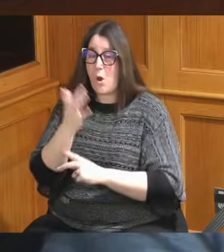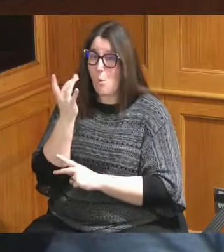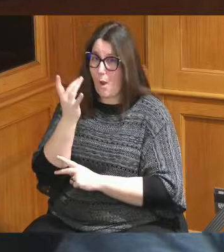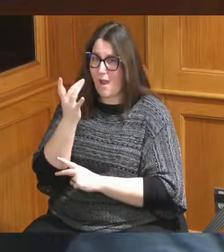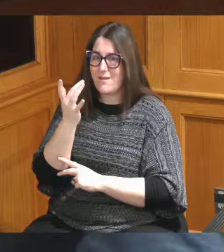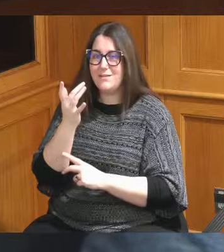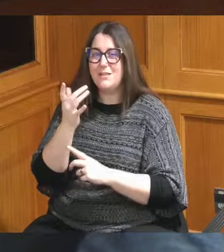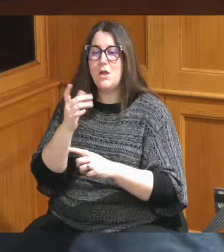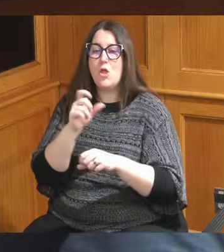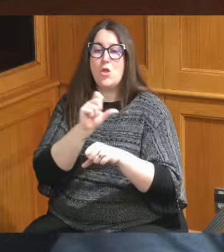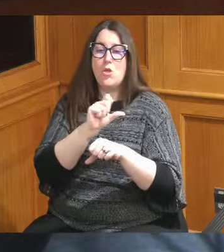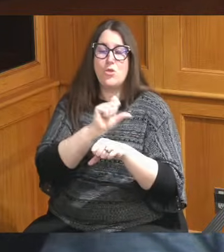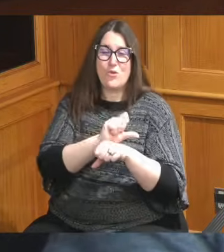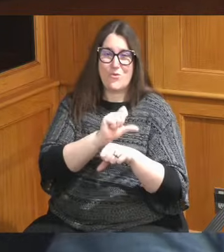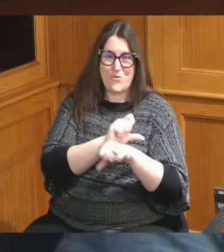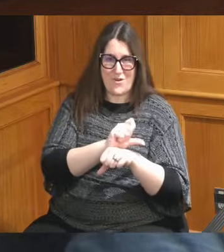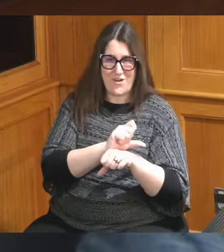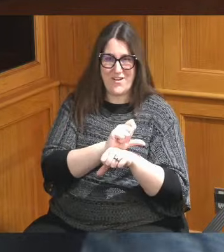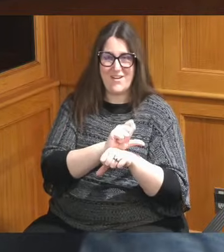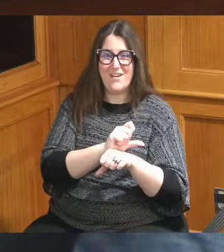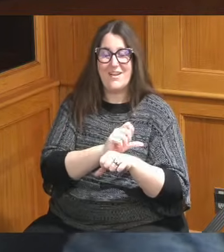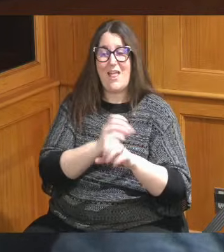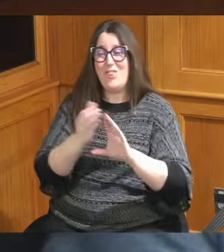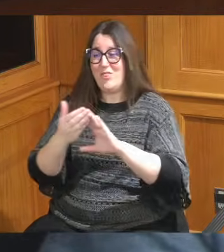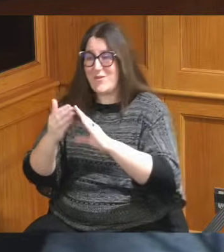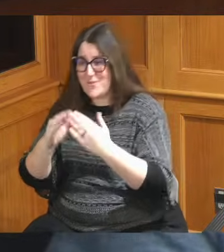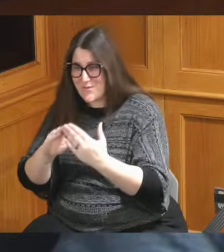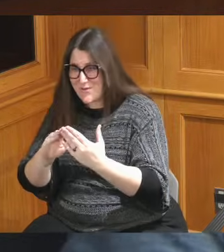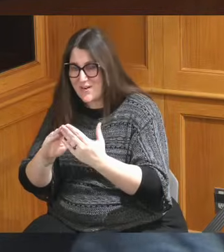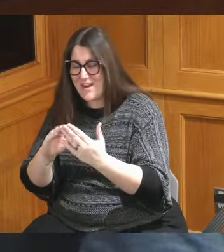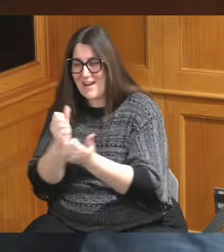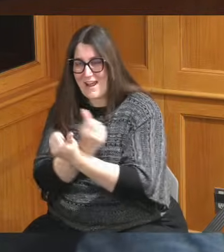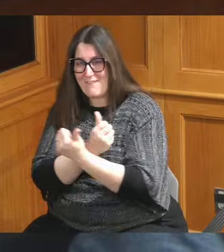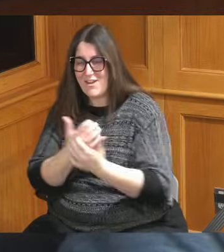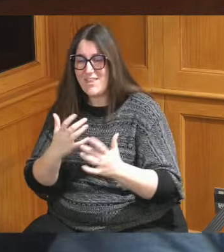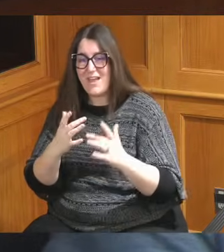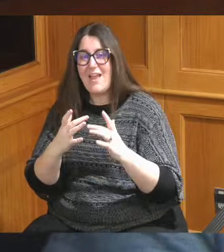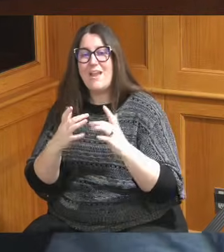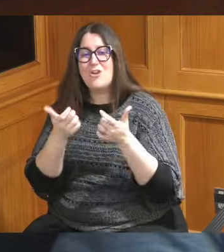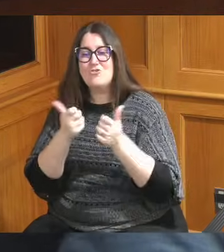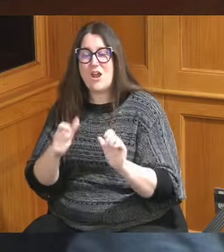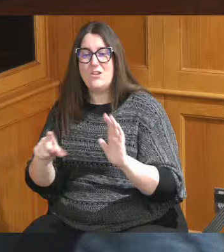the community coming together and reducing stigma in this community related to addiction. And so,